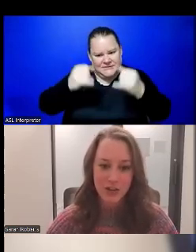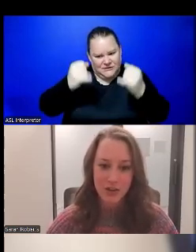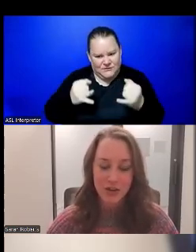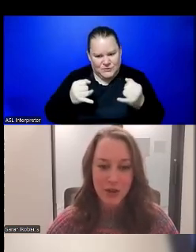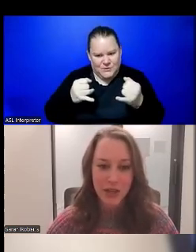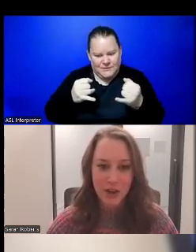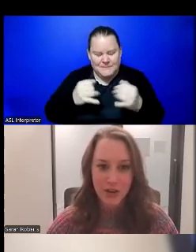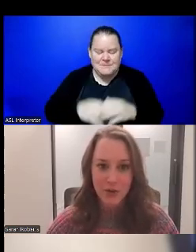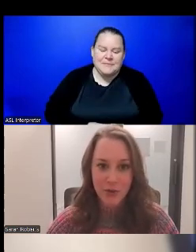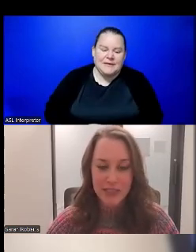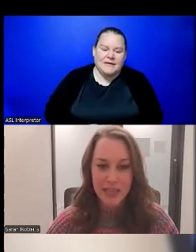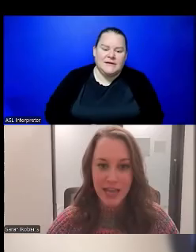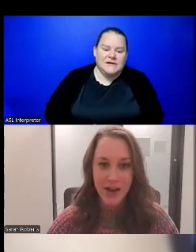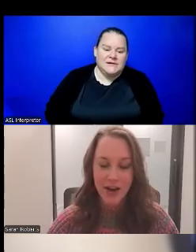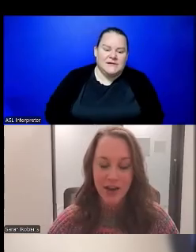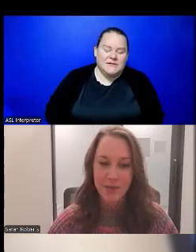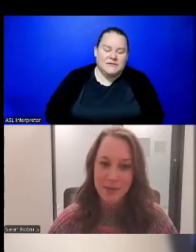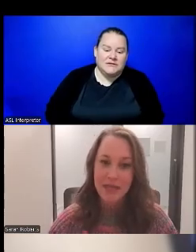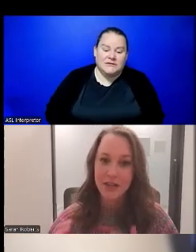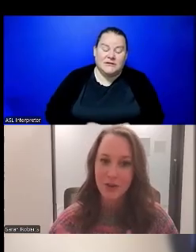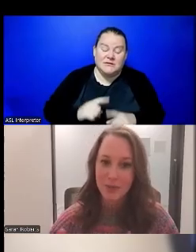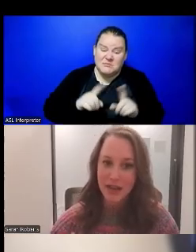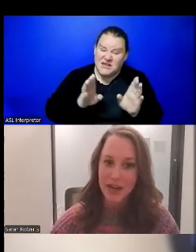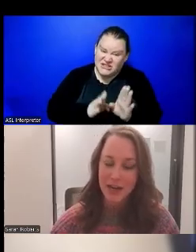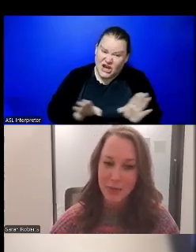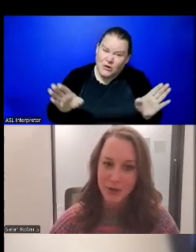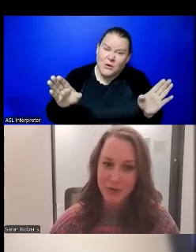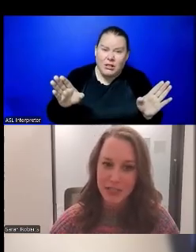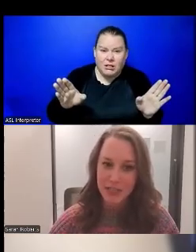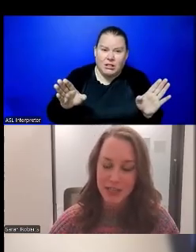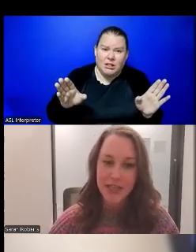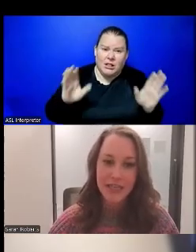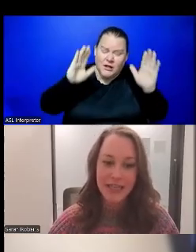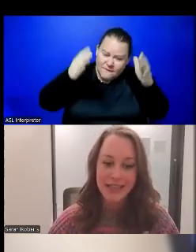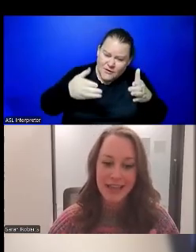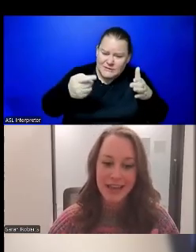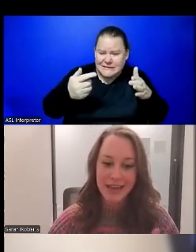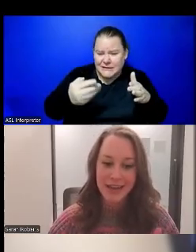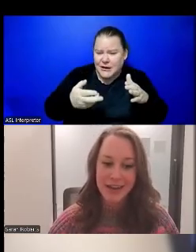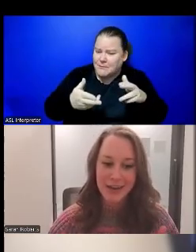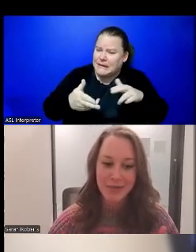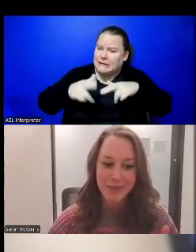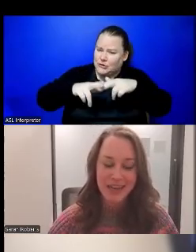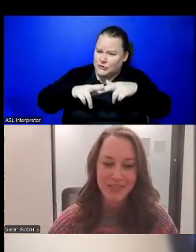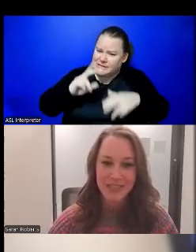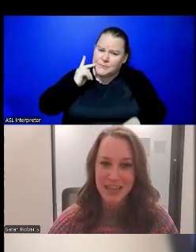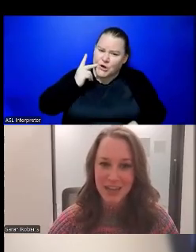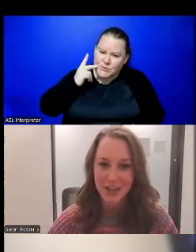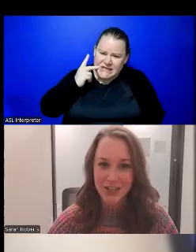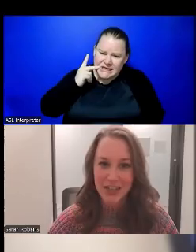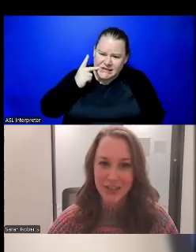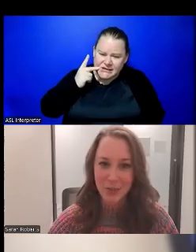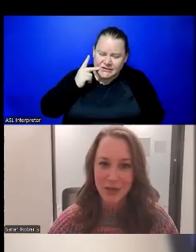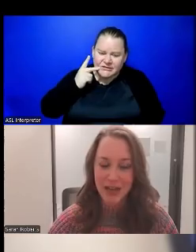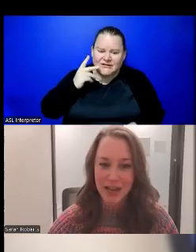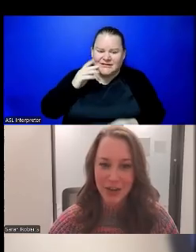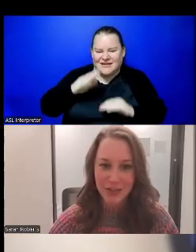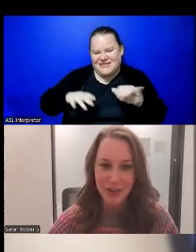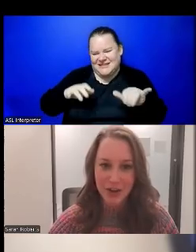general, we are focusing on maybe a little bit higher protein than kind of standard, like a little bit higher than